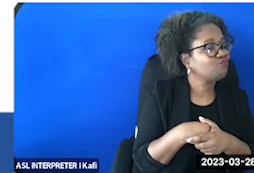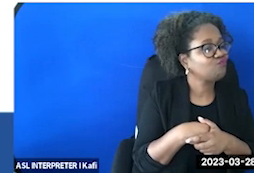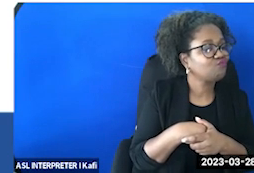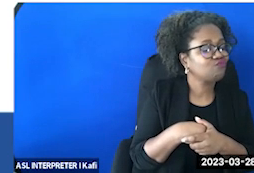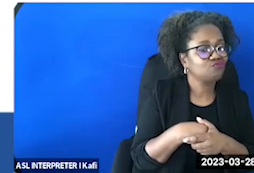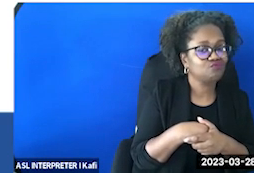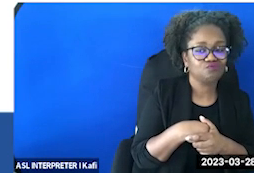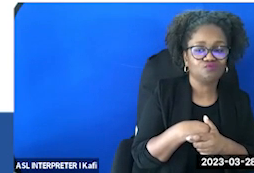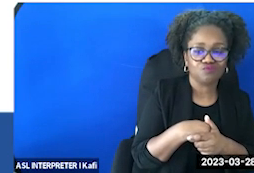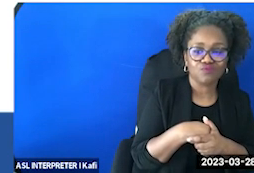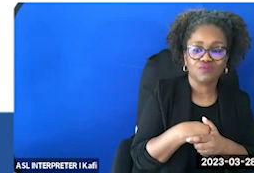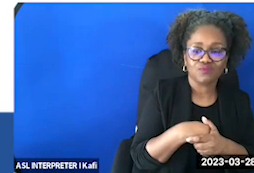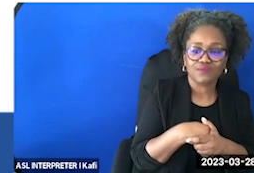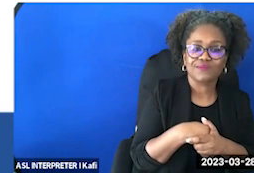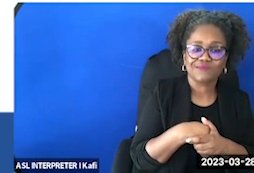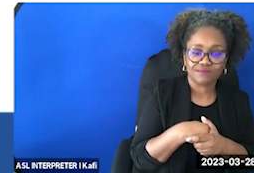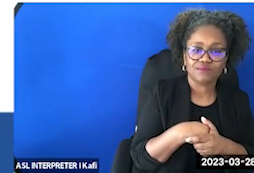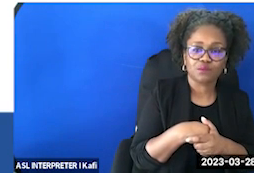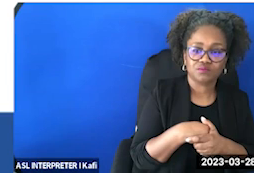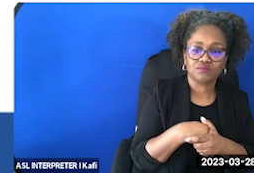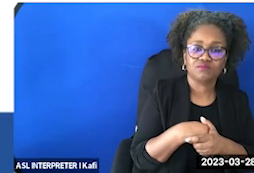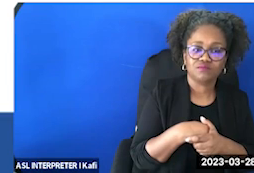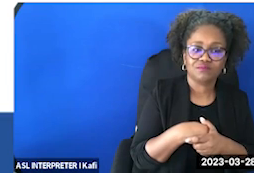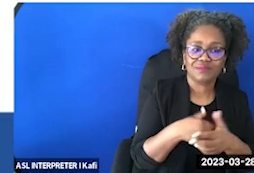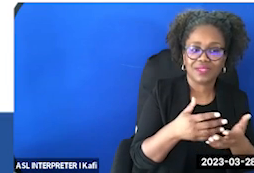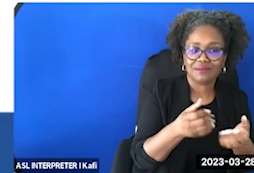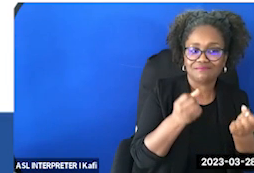Debbie Stine, Science & Technology Policy Academy: by number of kids. Debbie Stine, Science & Technology Policy Academy: It would make a difference.